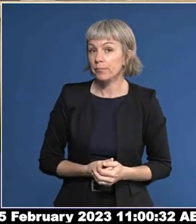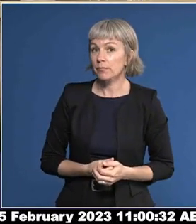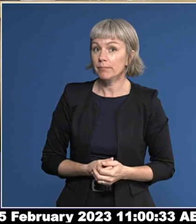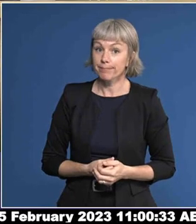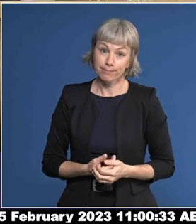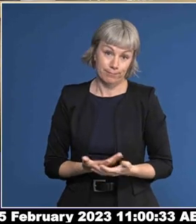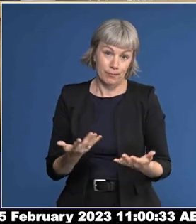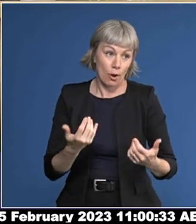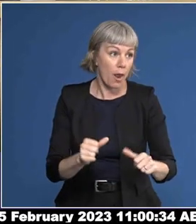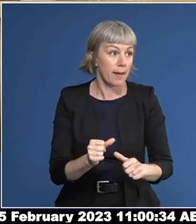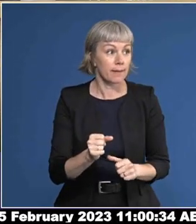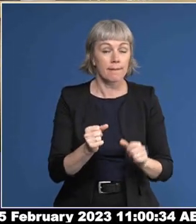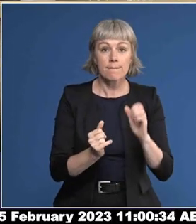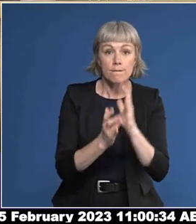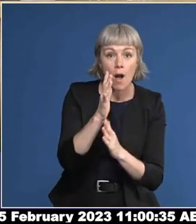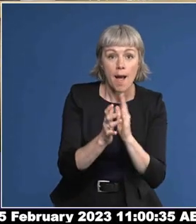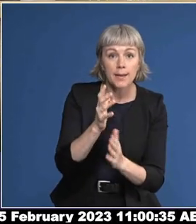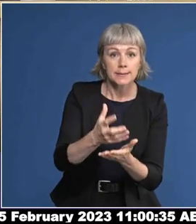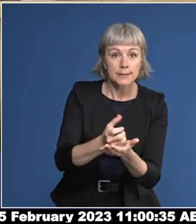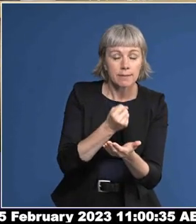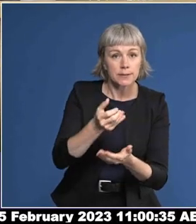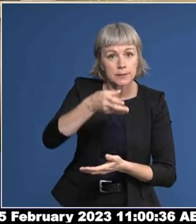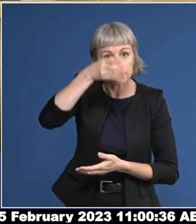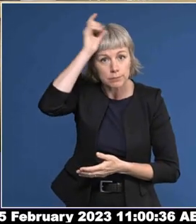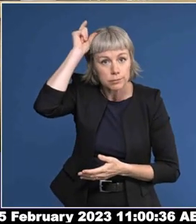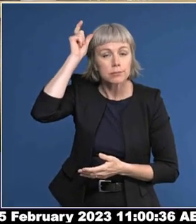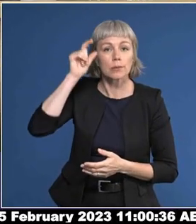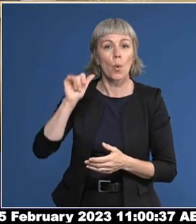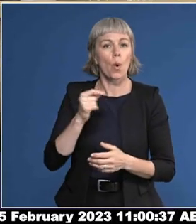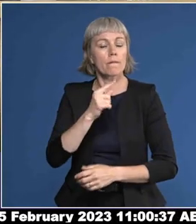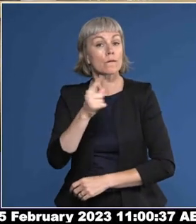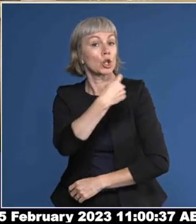in. Even training like manual handling, though, for example, if you look at manual